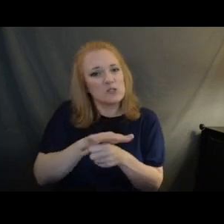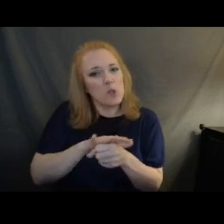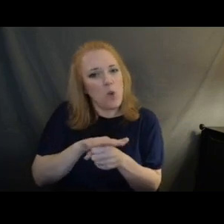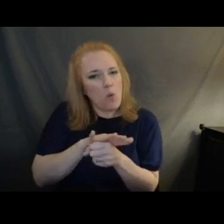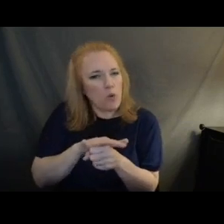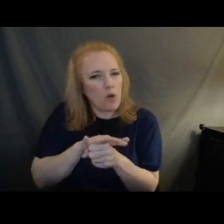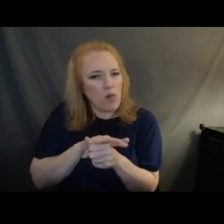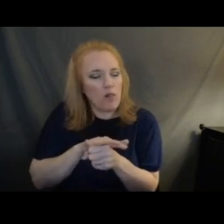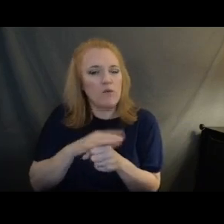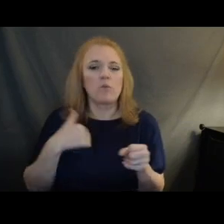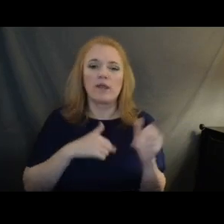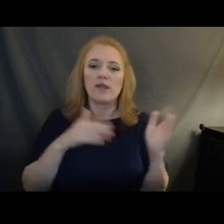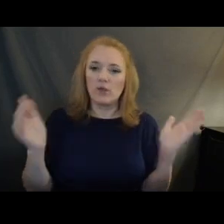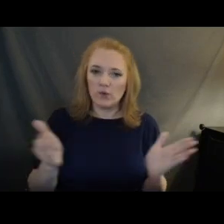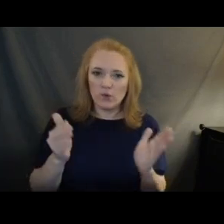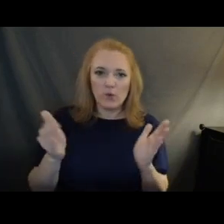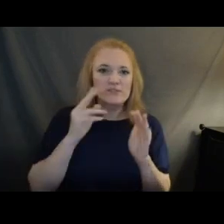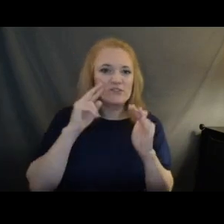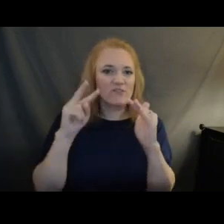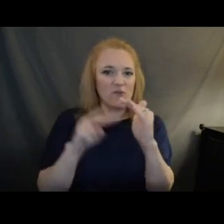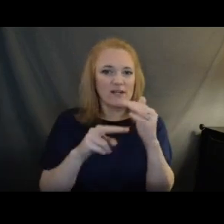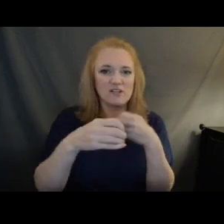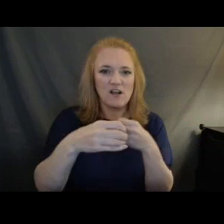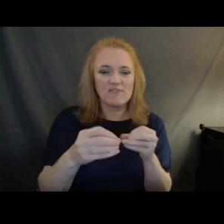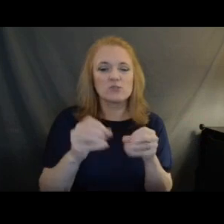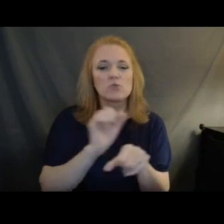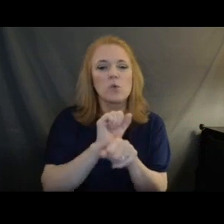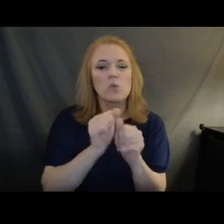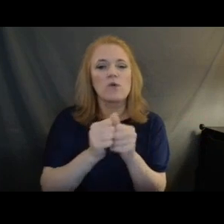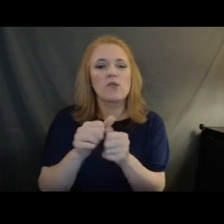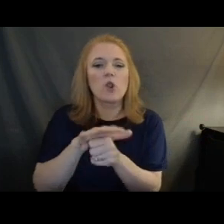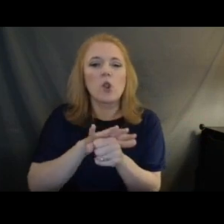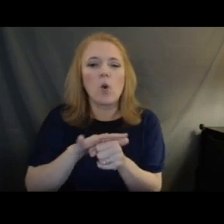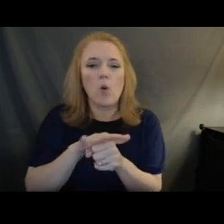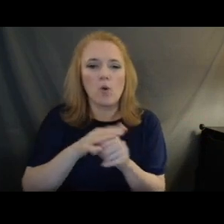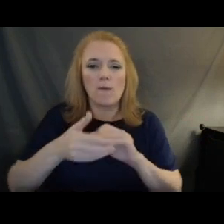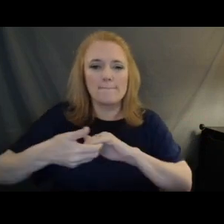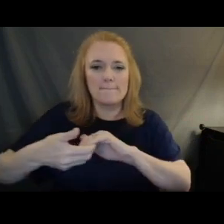our forecast offices to work with their local partners, especially public health partners